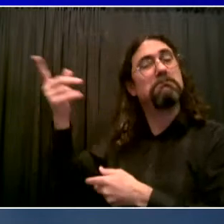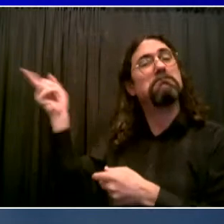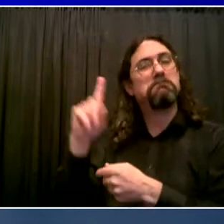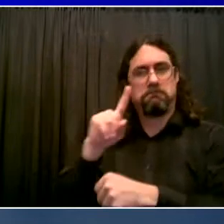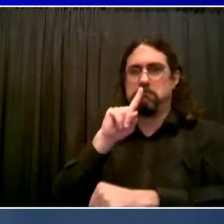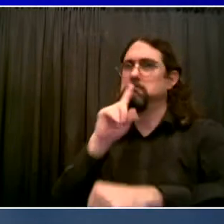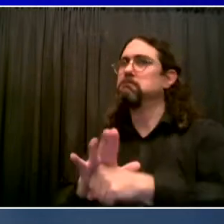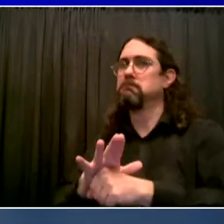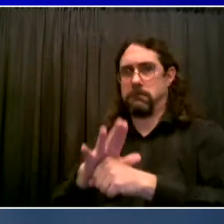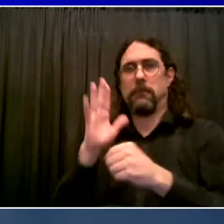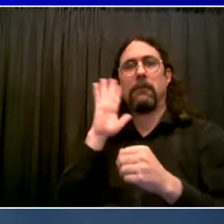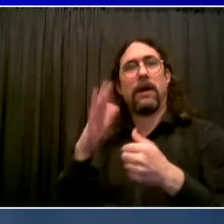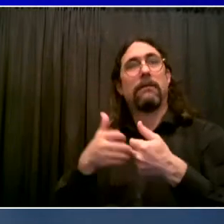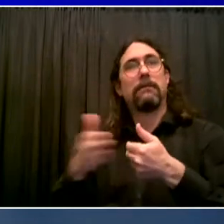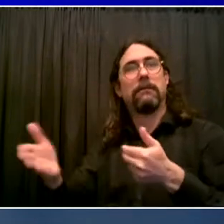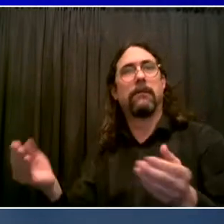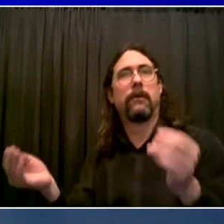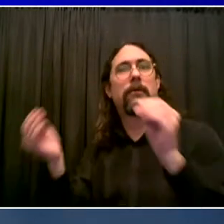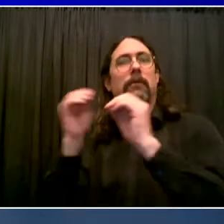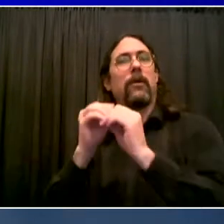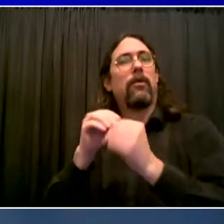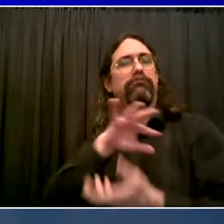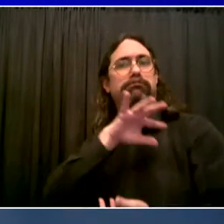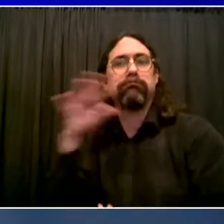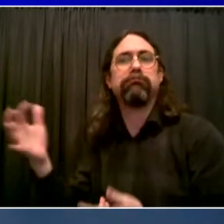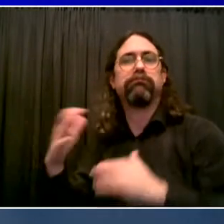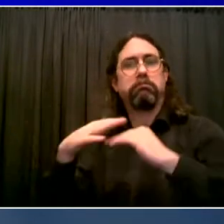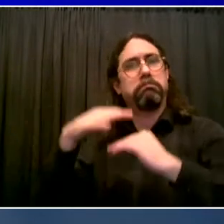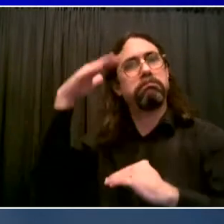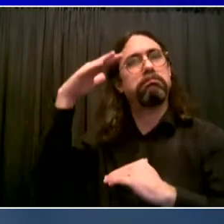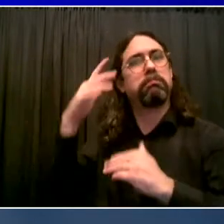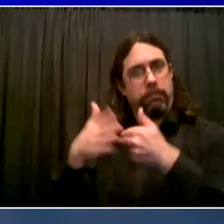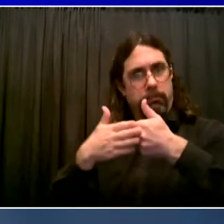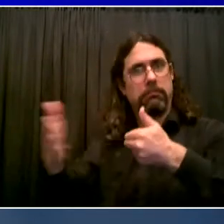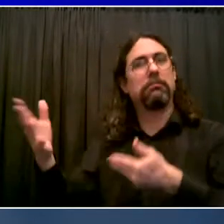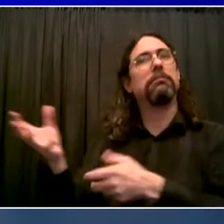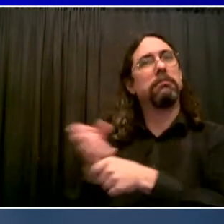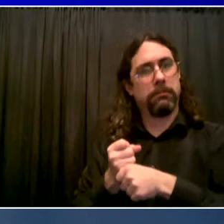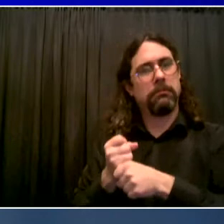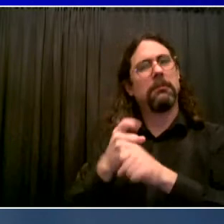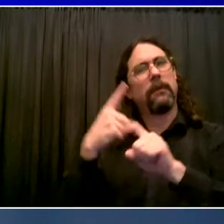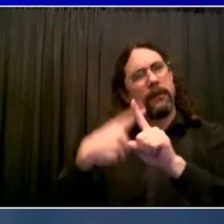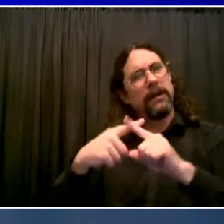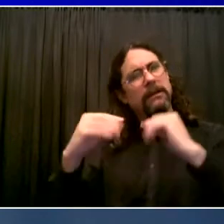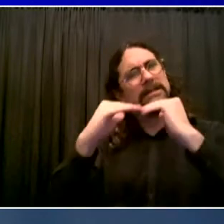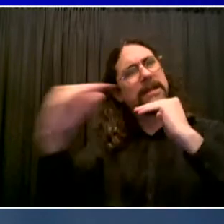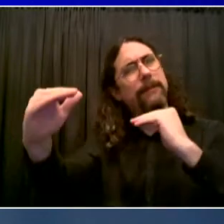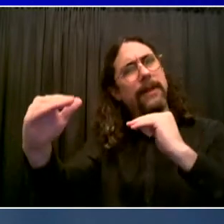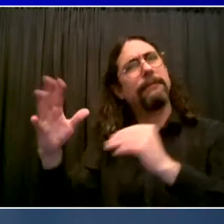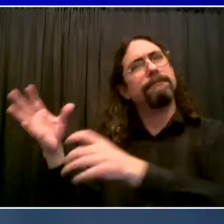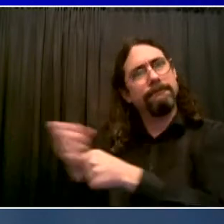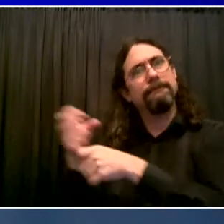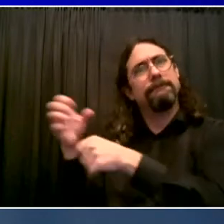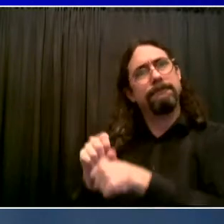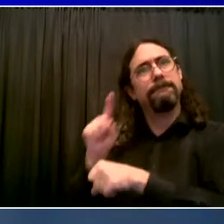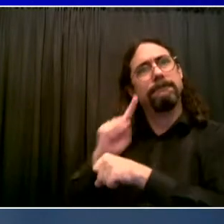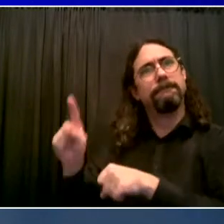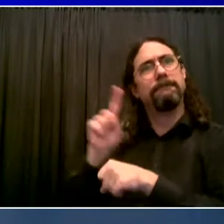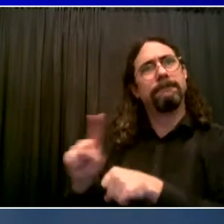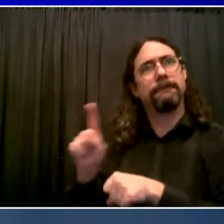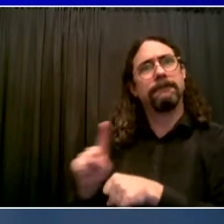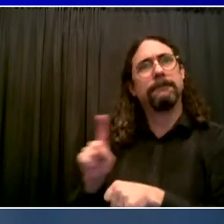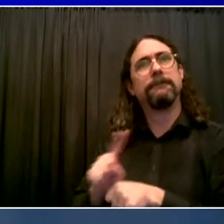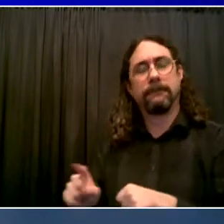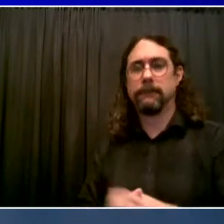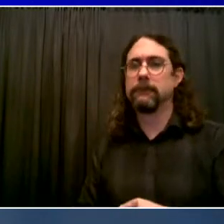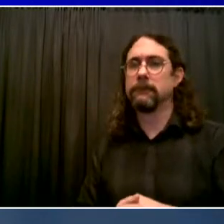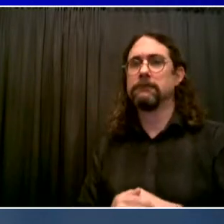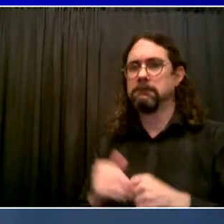THE FEDERAL